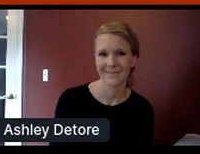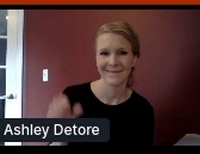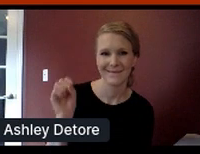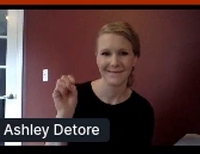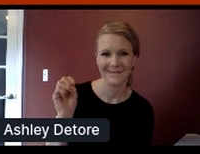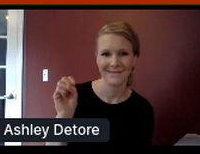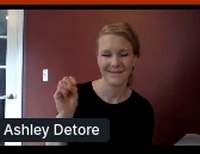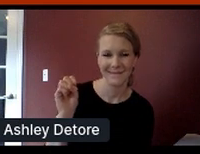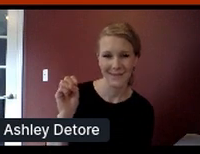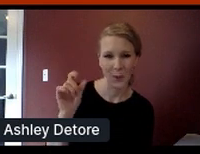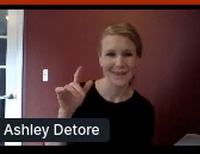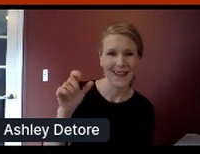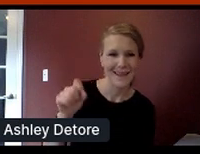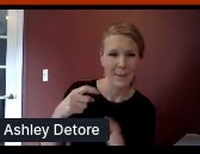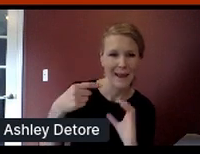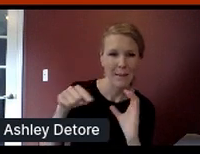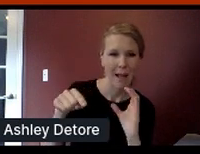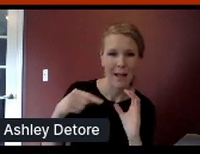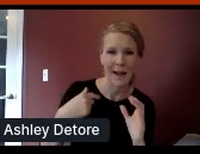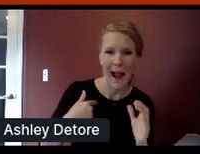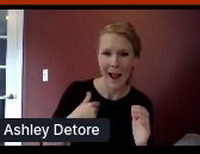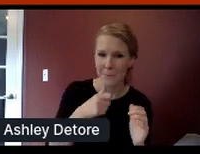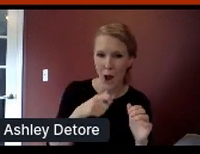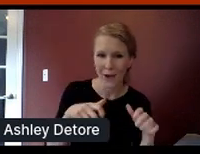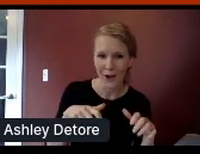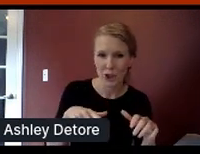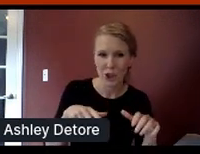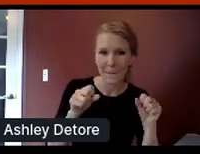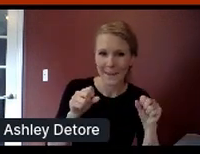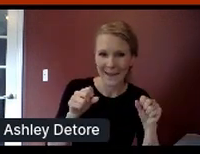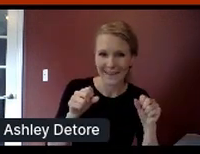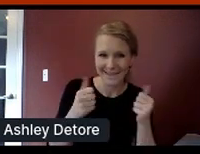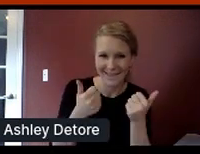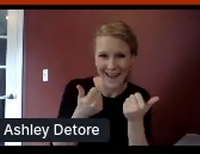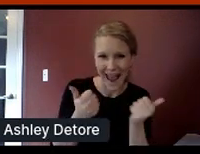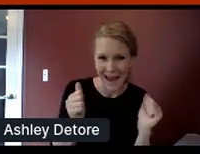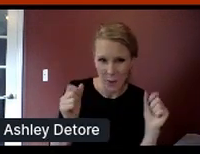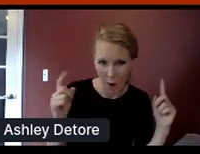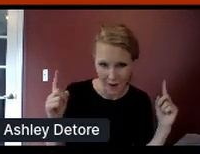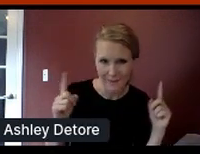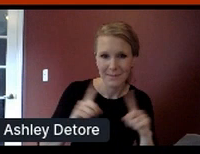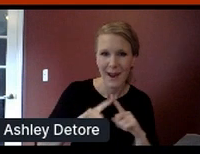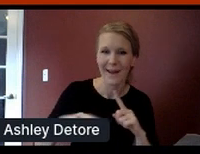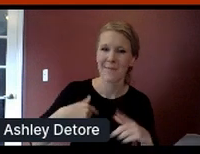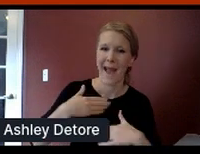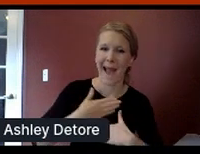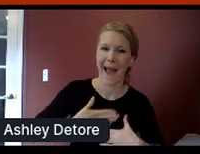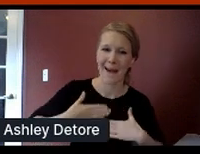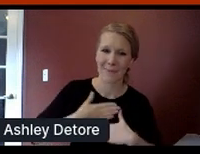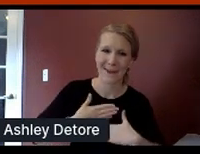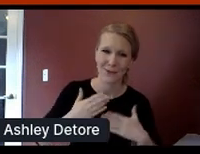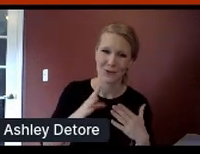I am not adopting anyone. But I would be happy to talk to you further.